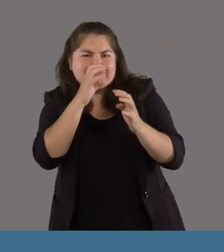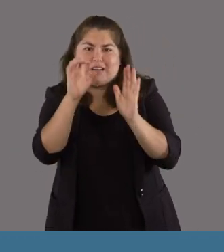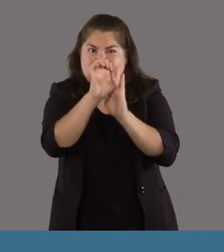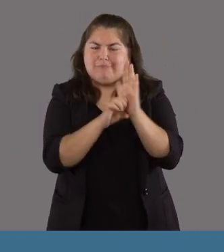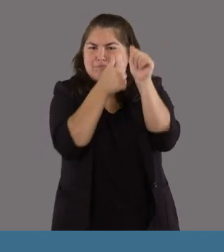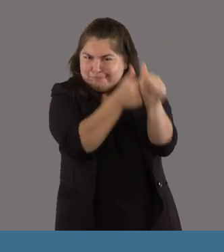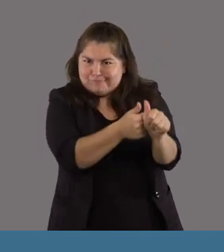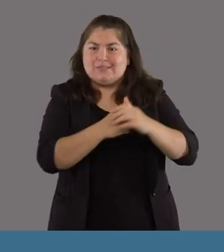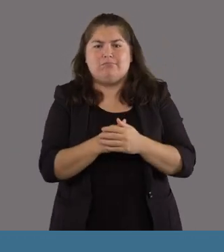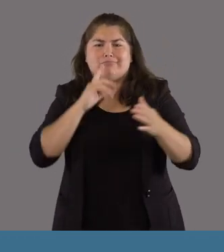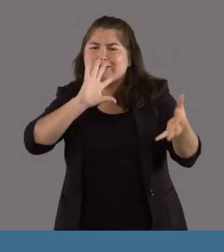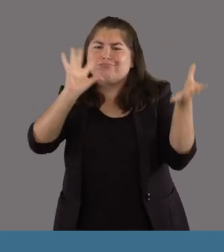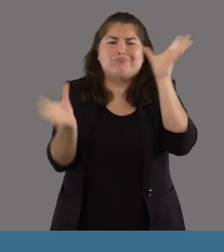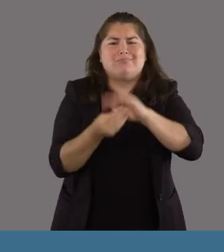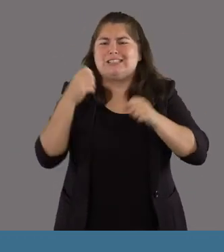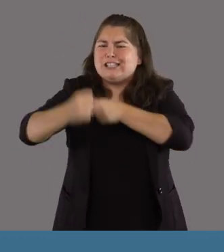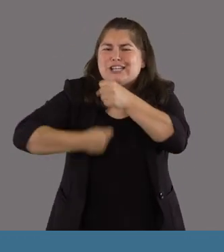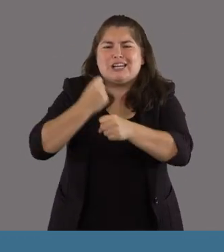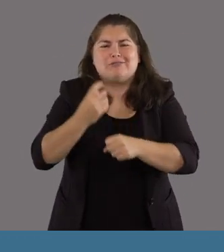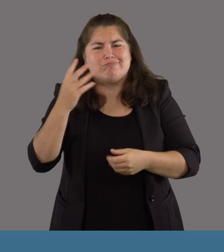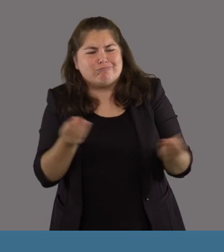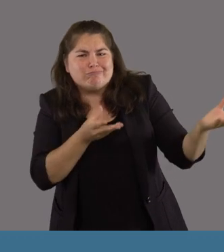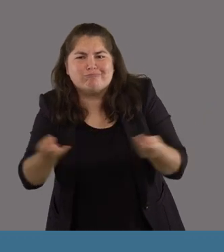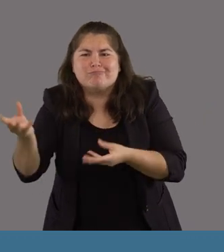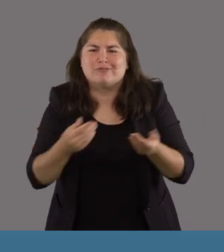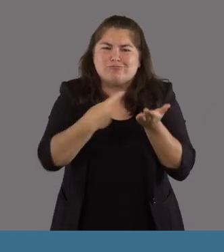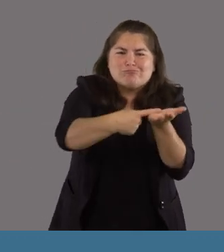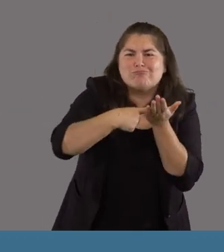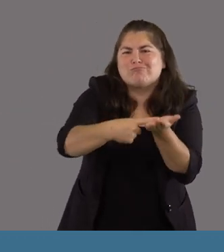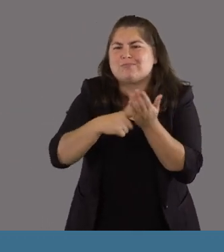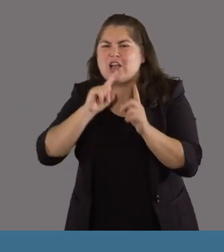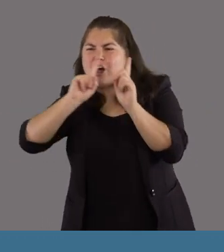years of cumulative experience facilitating conversations and answering important research